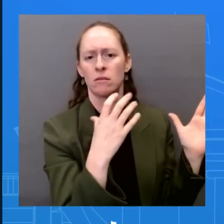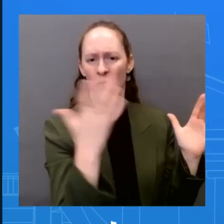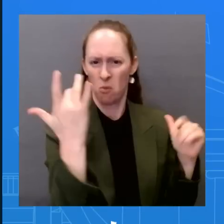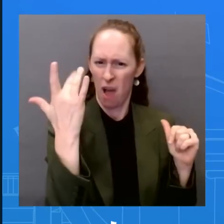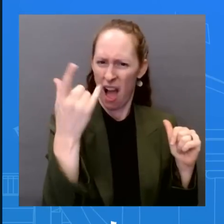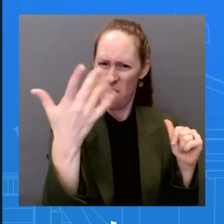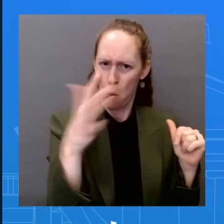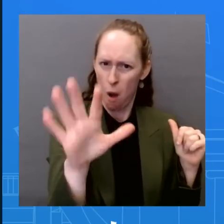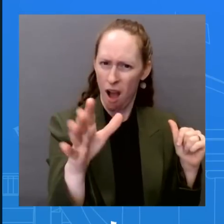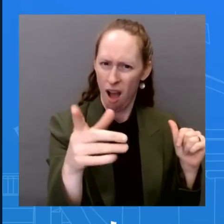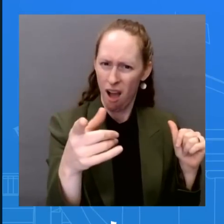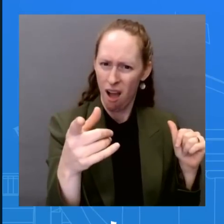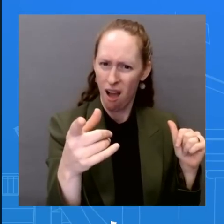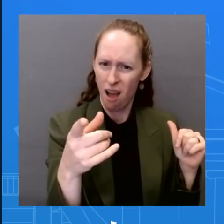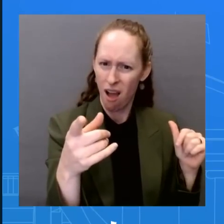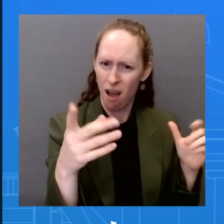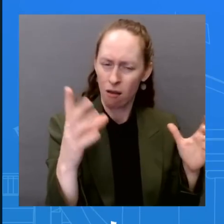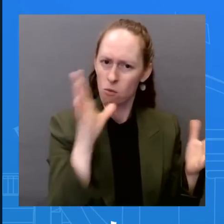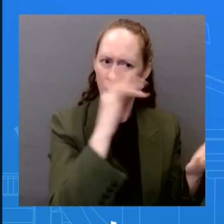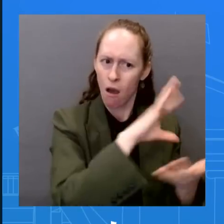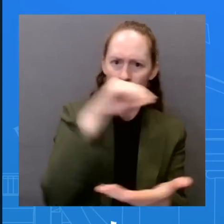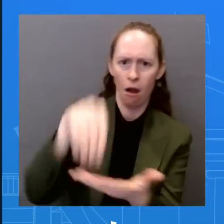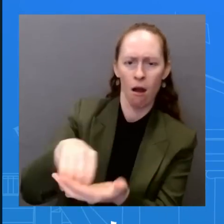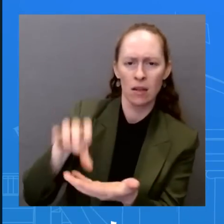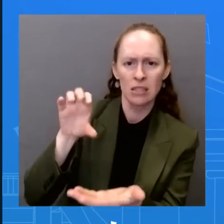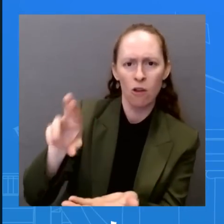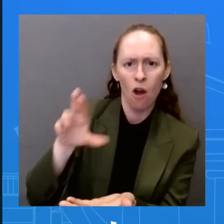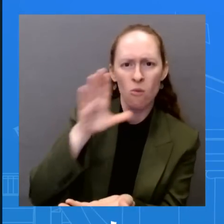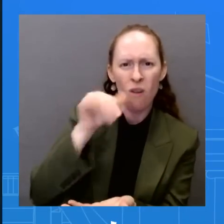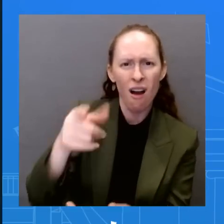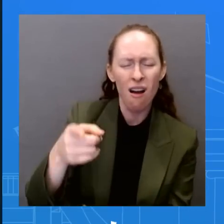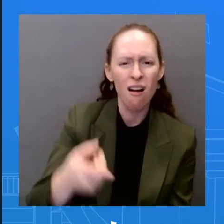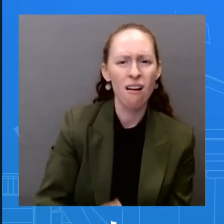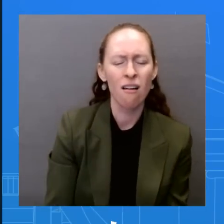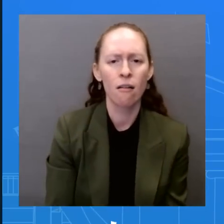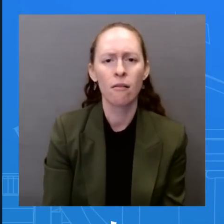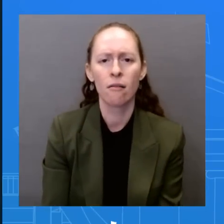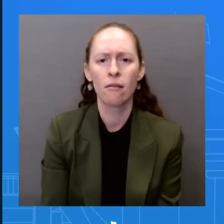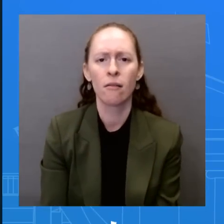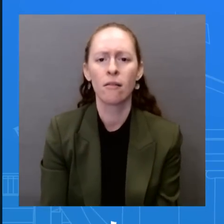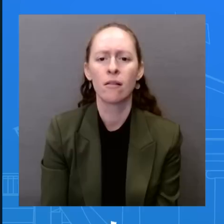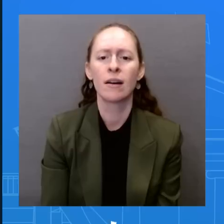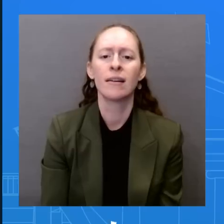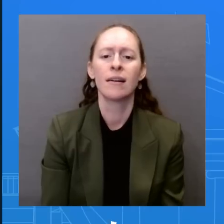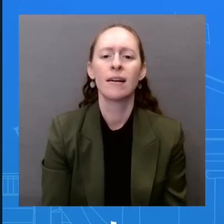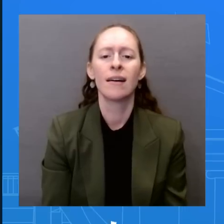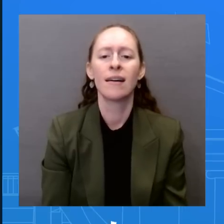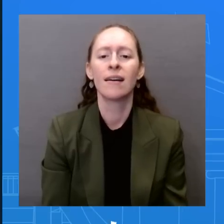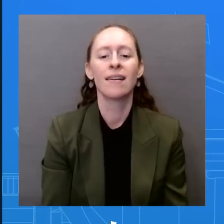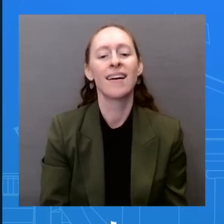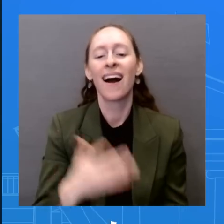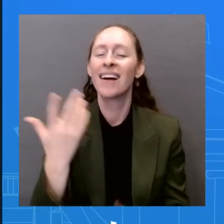and we've said this before, it's nothing new, when we're asked about a process of -- a piece of legislation -- when it comes to that process,